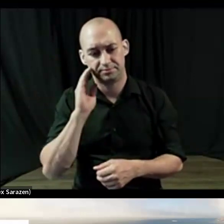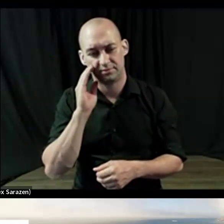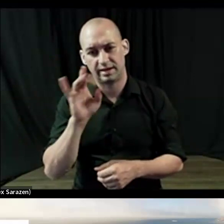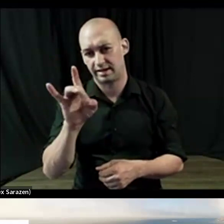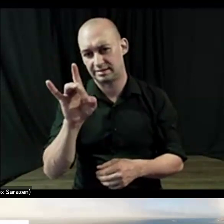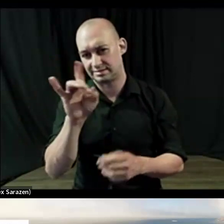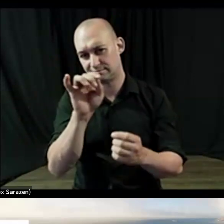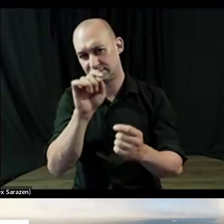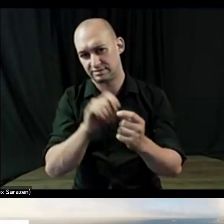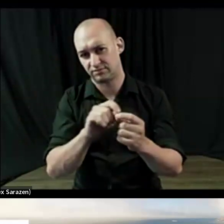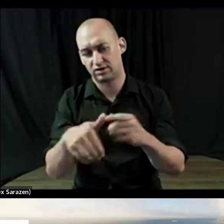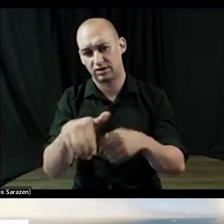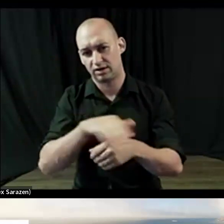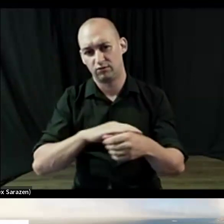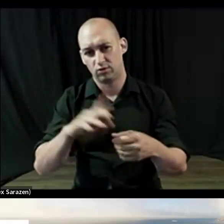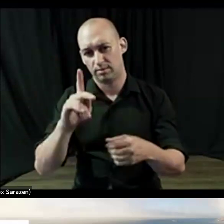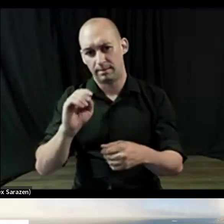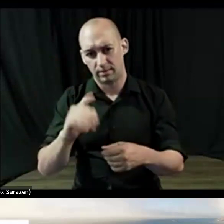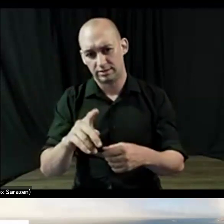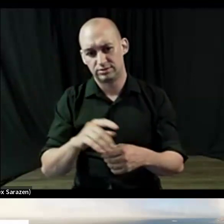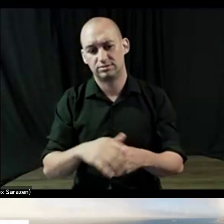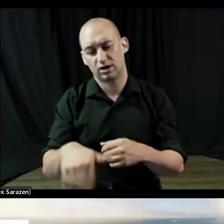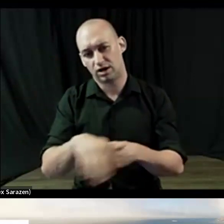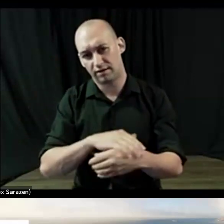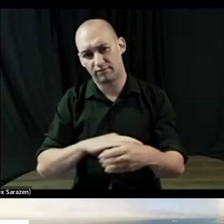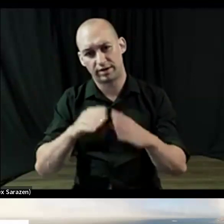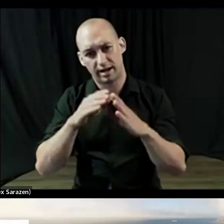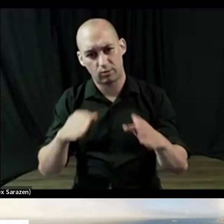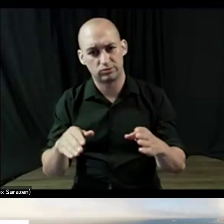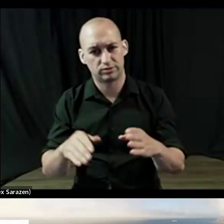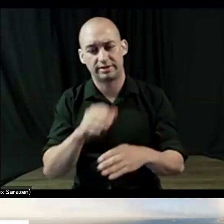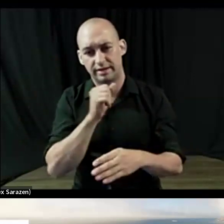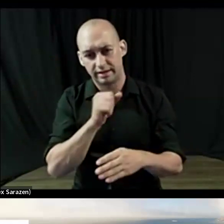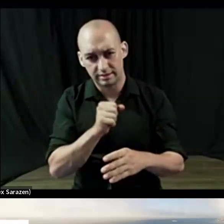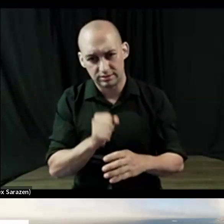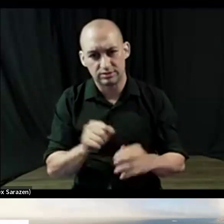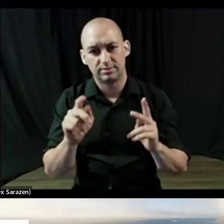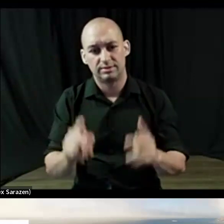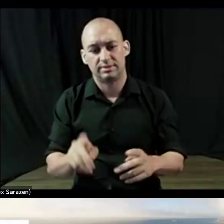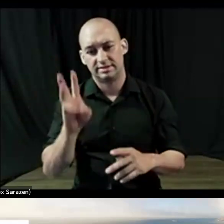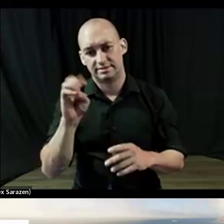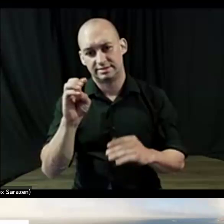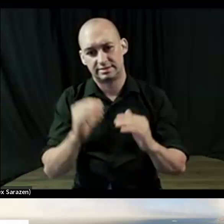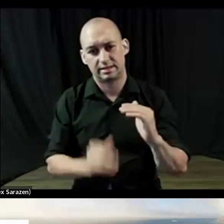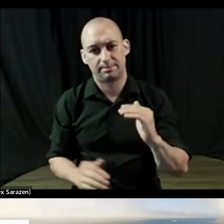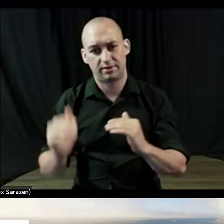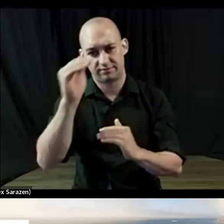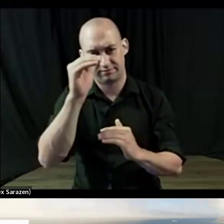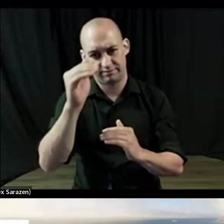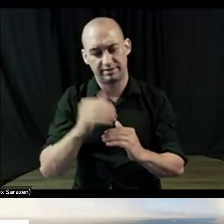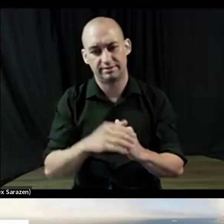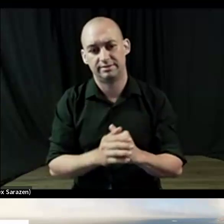covered populations. Covered households aging individuals, 60 and above disabled, incarcerated.